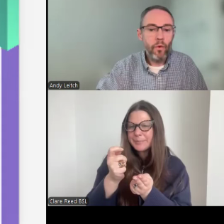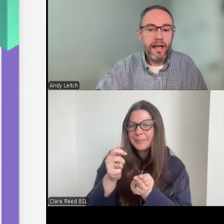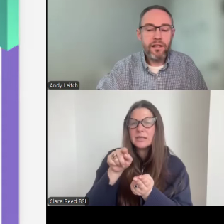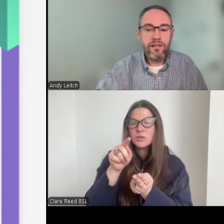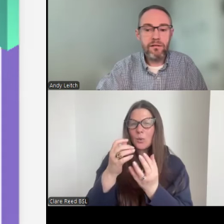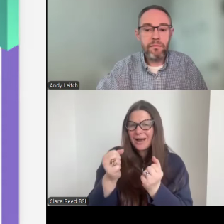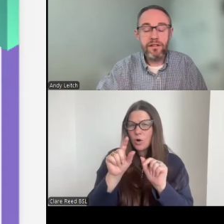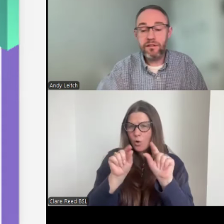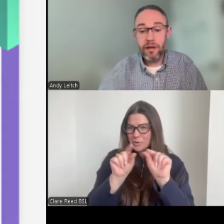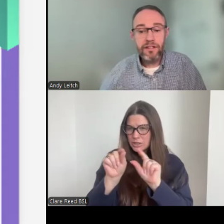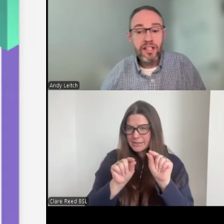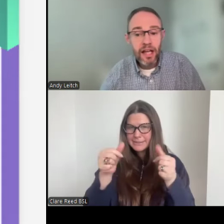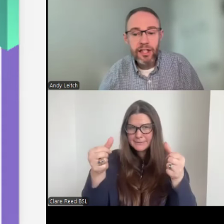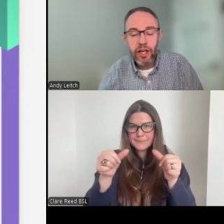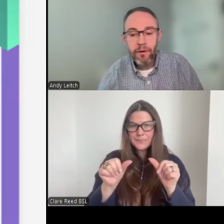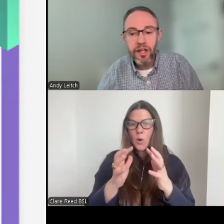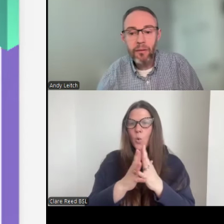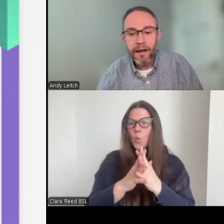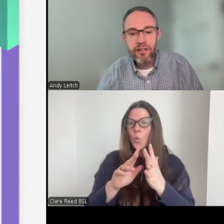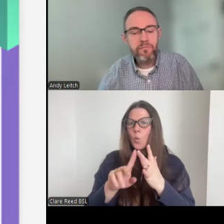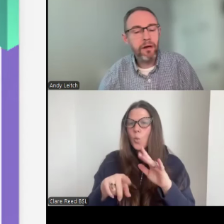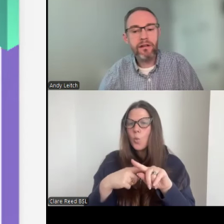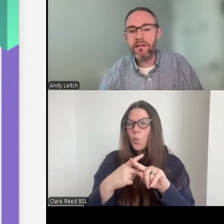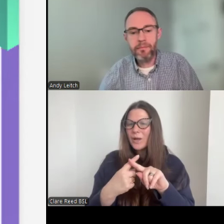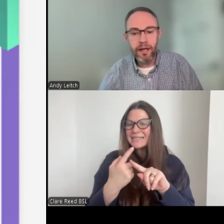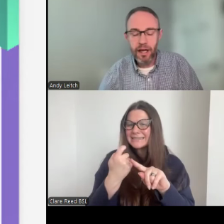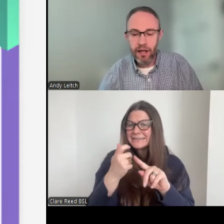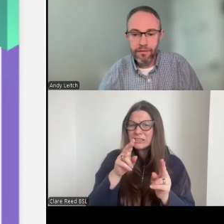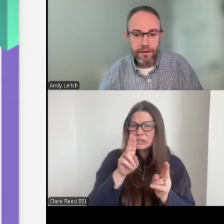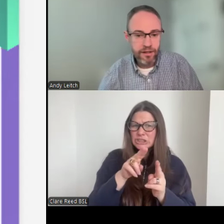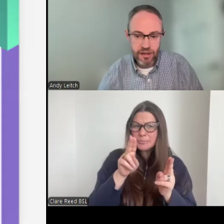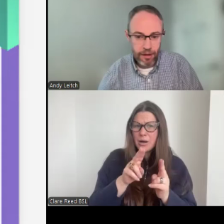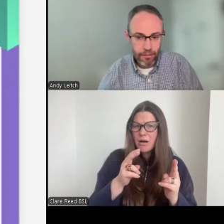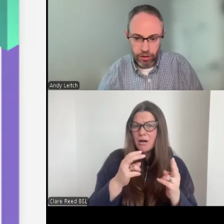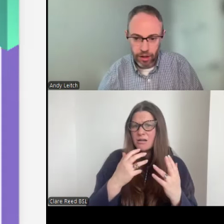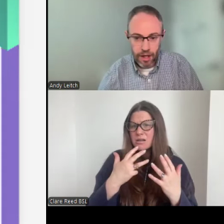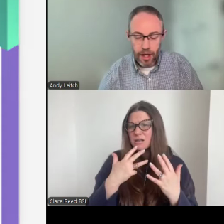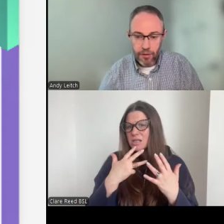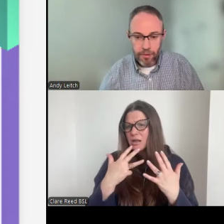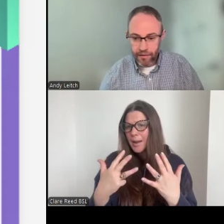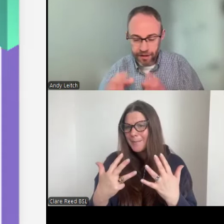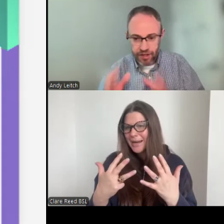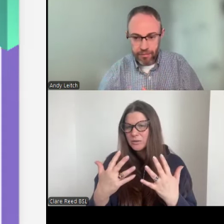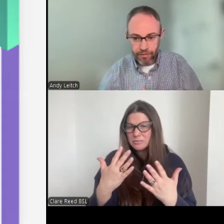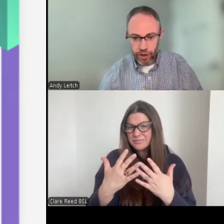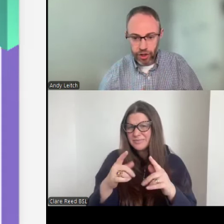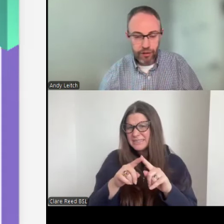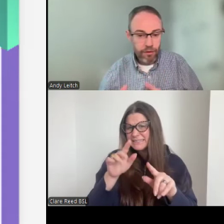Wix is slightly cheaper at £9, but it's a similar model. You pay for the simple version.